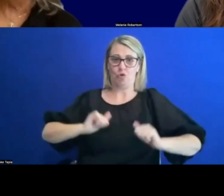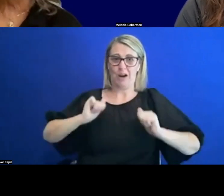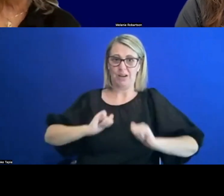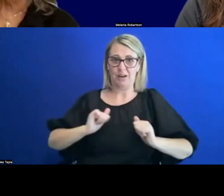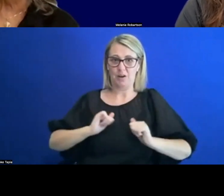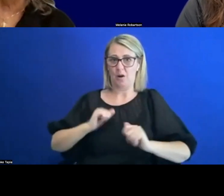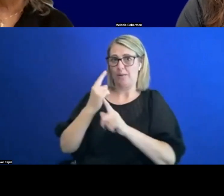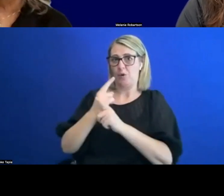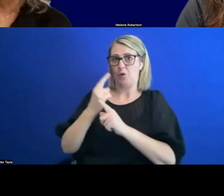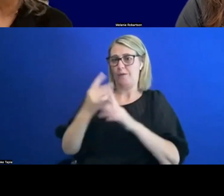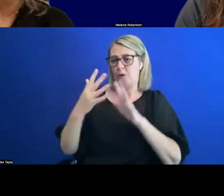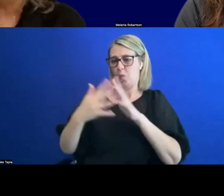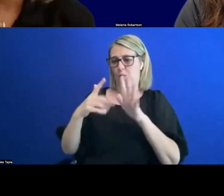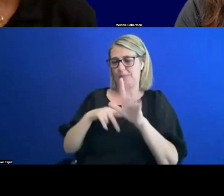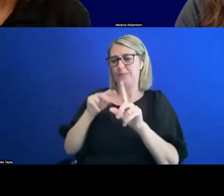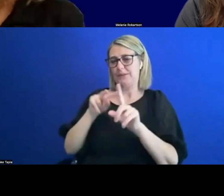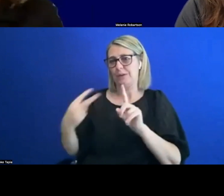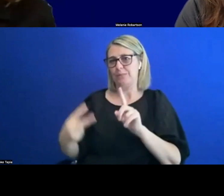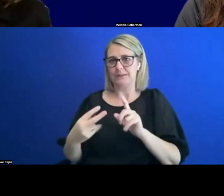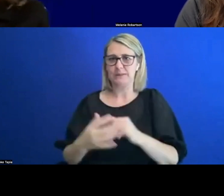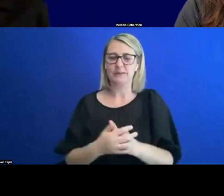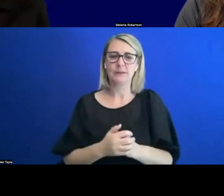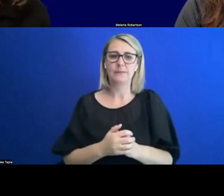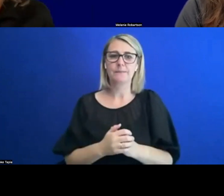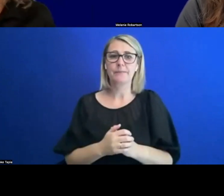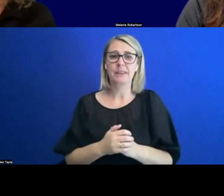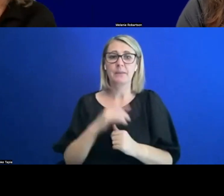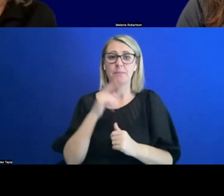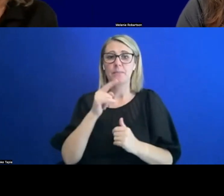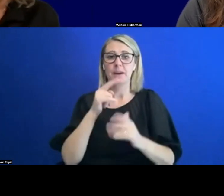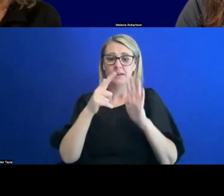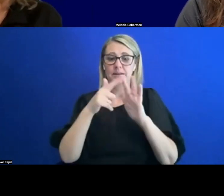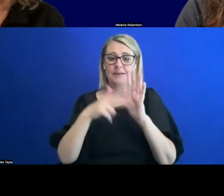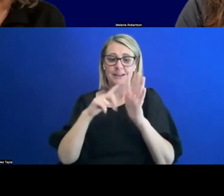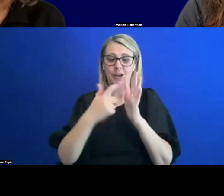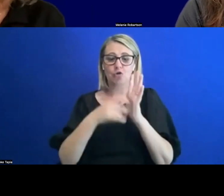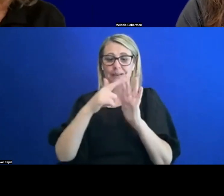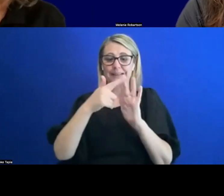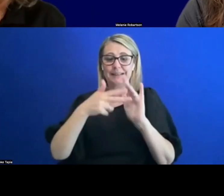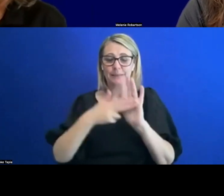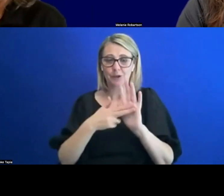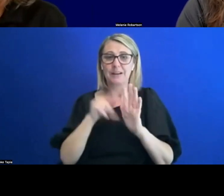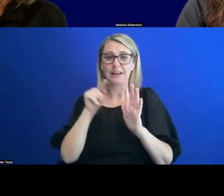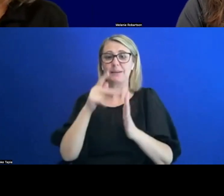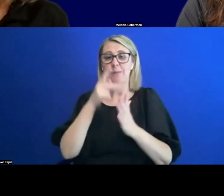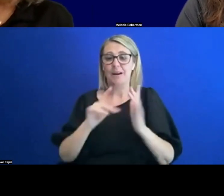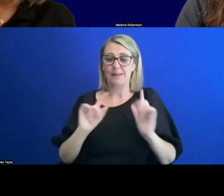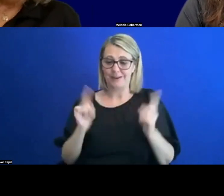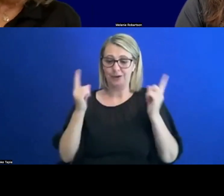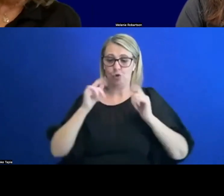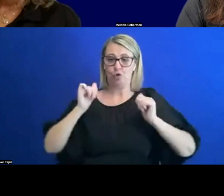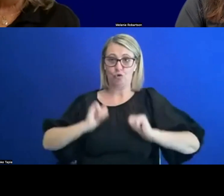Western Australian perspective, but interoception is part of their initial training. Where whether